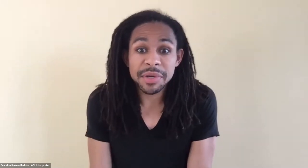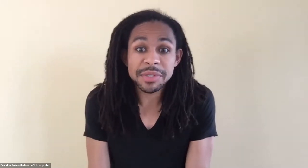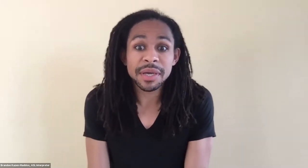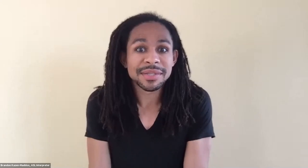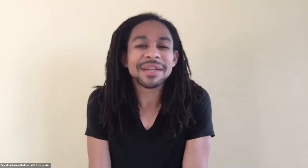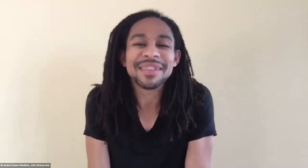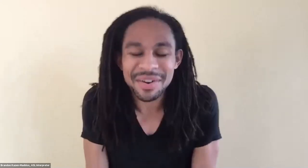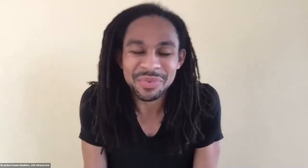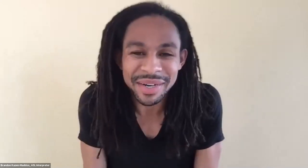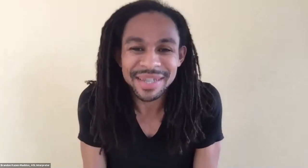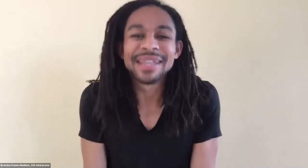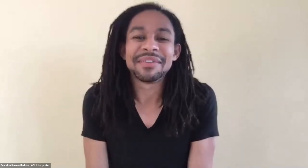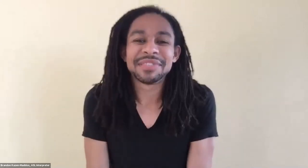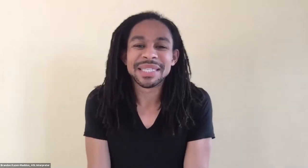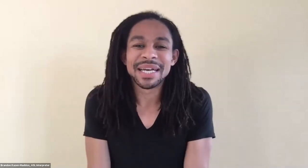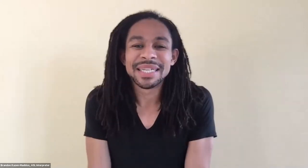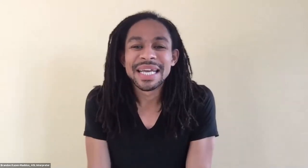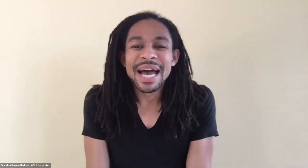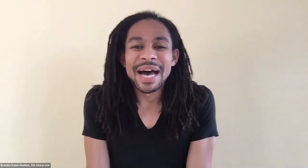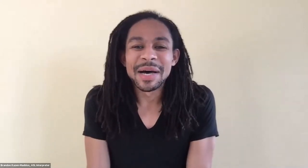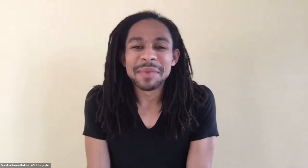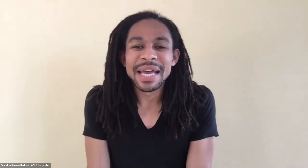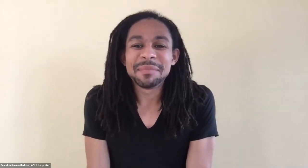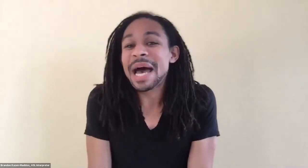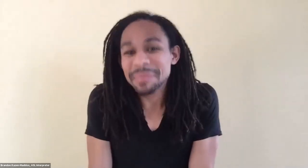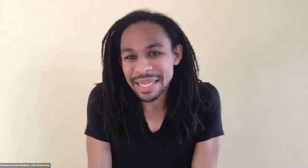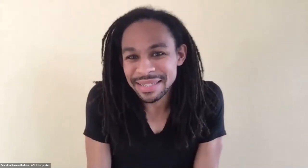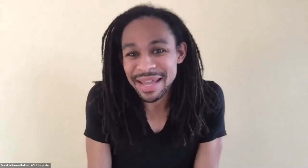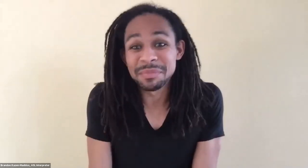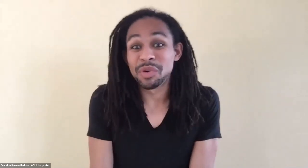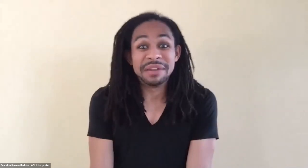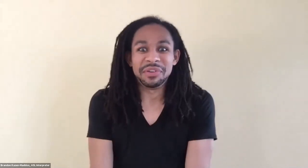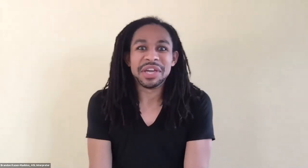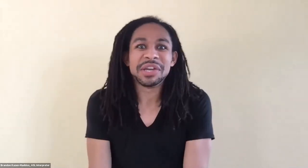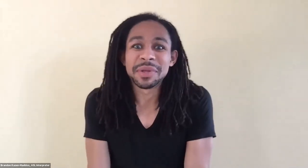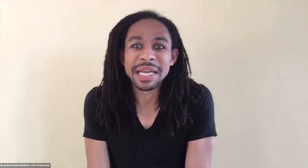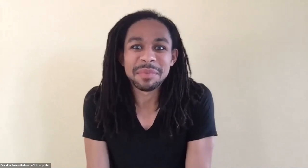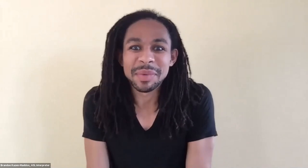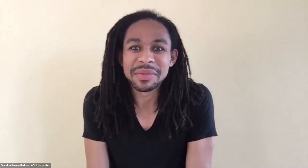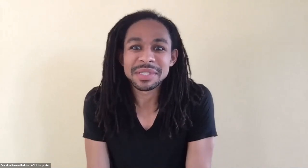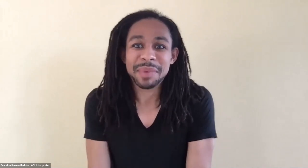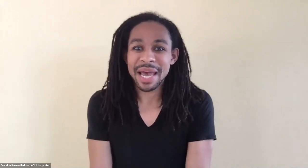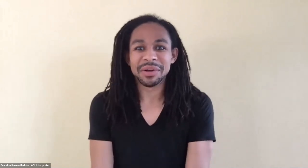There's still a lot of work left to be done, and I'm happy, I'm grateful. Thank you for letting me be on this panel.